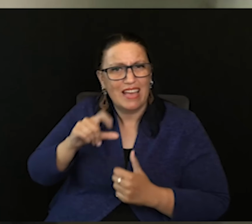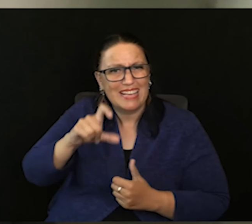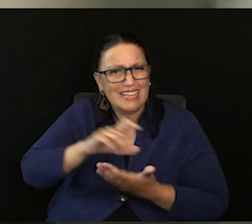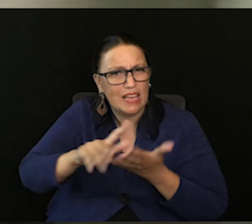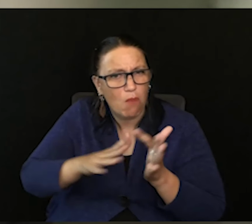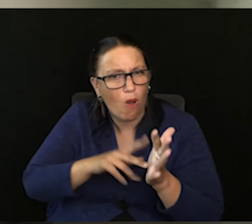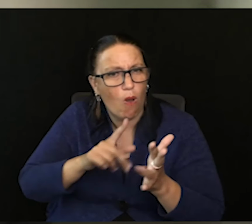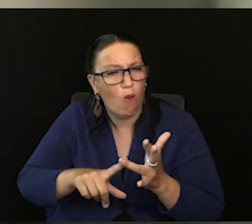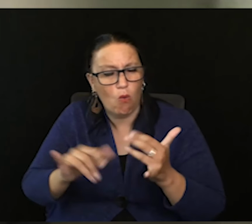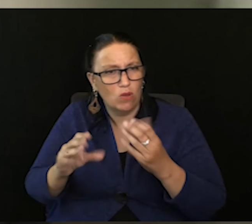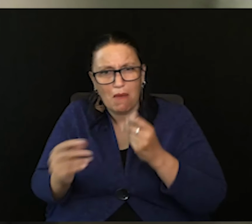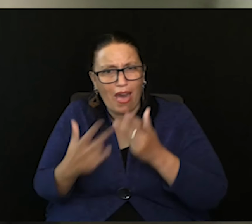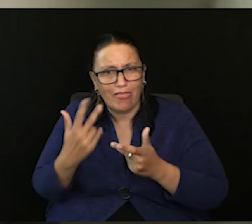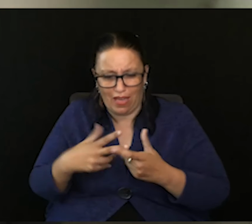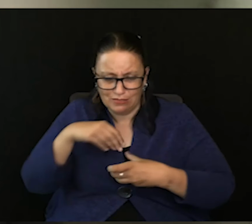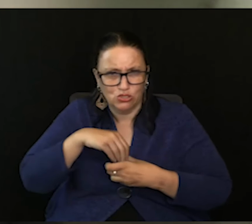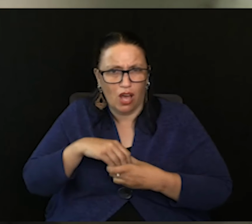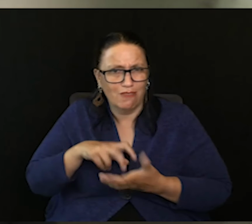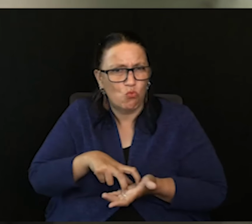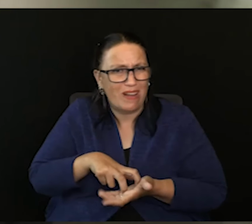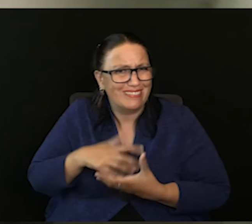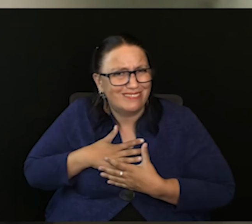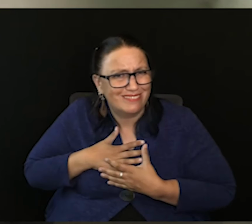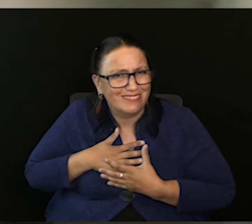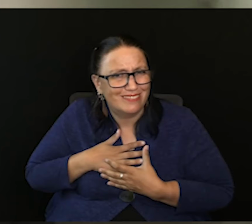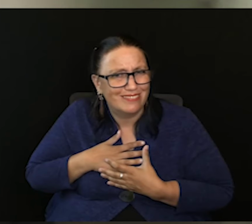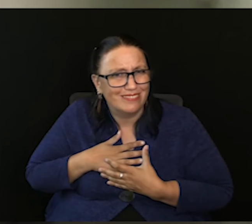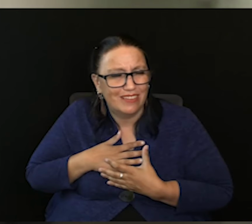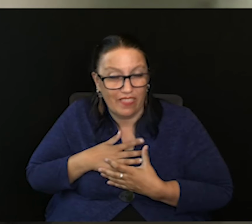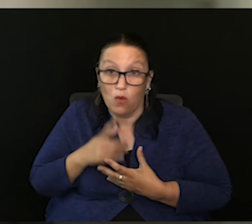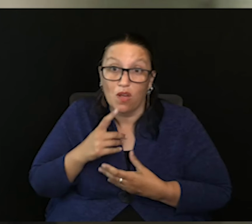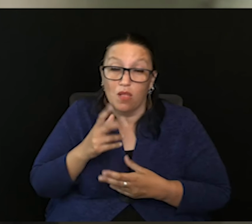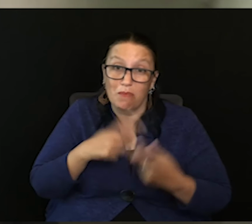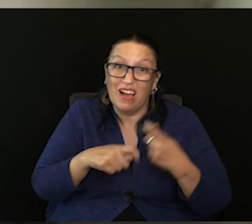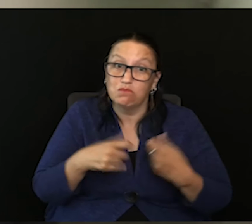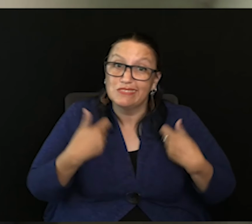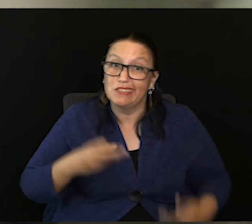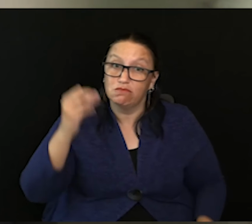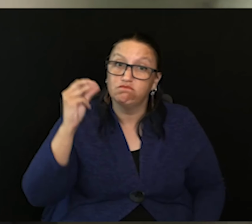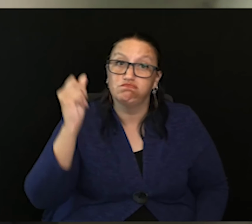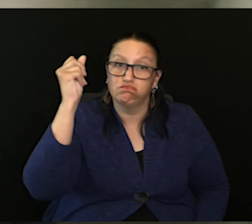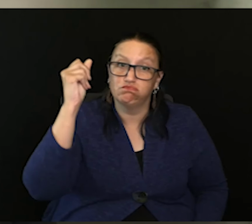But we do know that those that are most likely to face the journey from mild to moderate illness